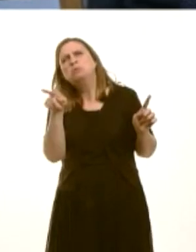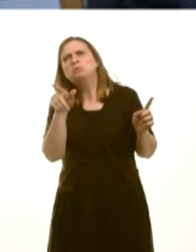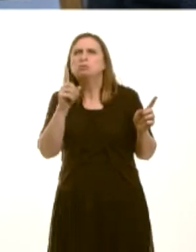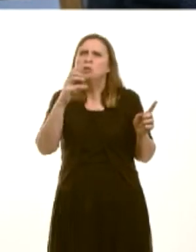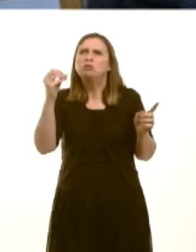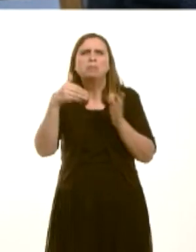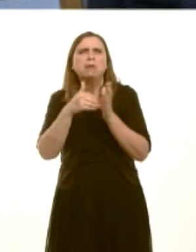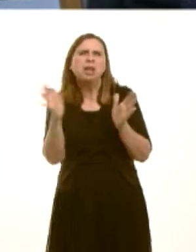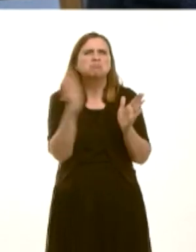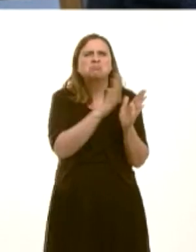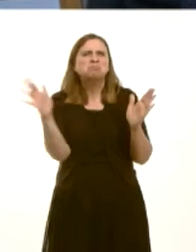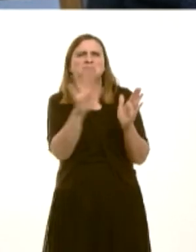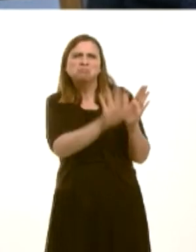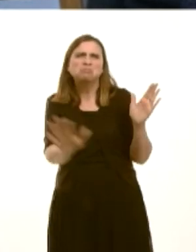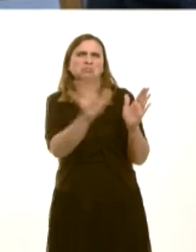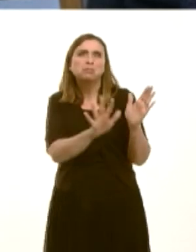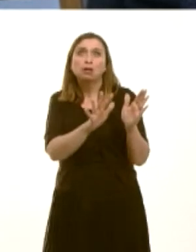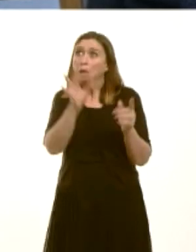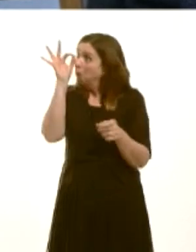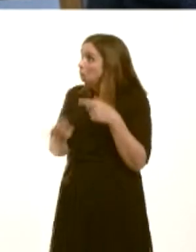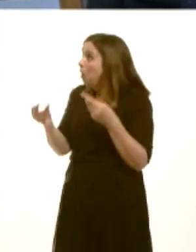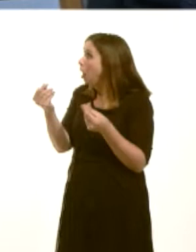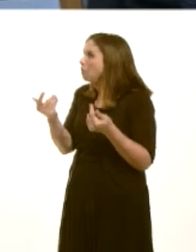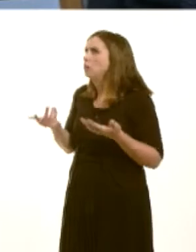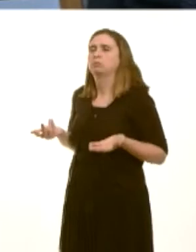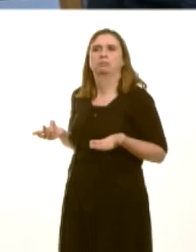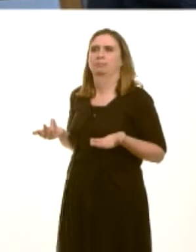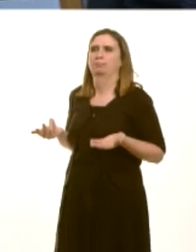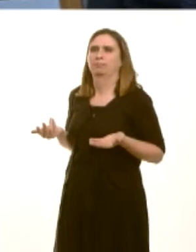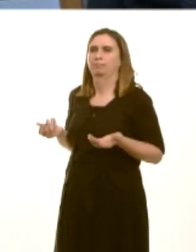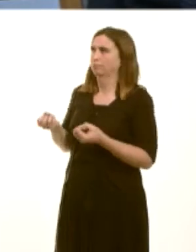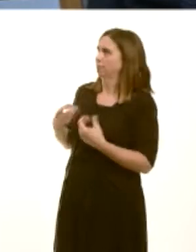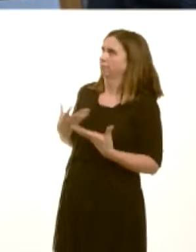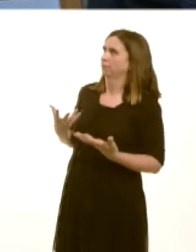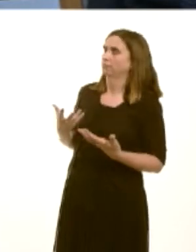bridges would cost. At the moment, when the bridges return to public ownership, what we